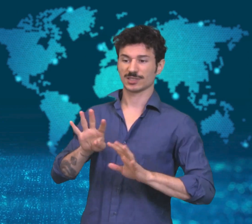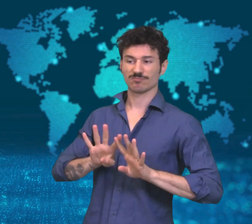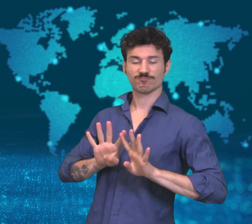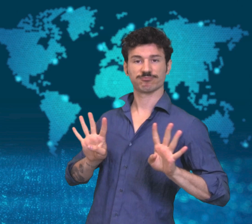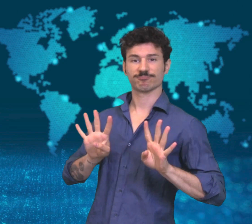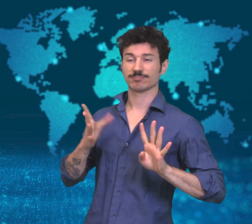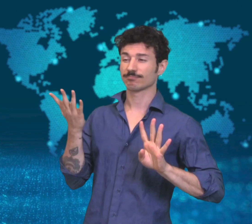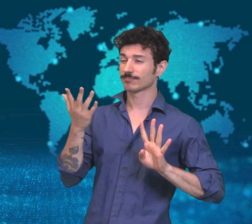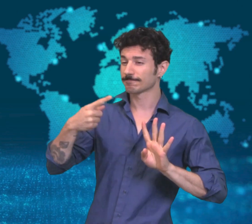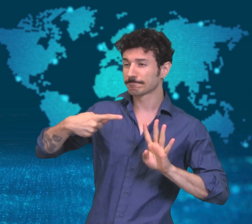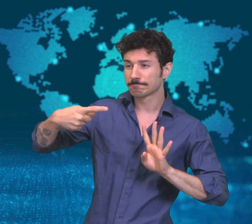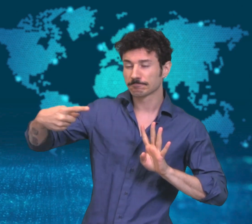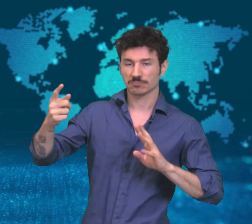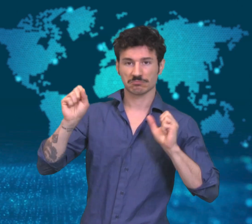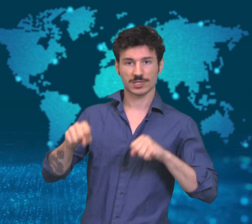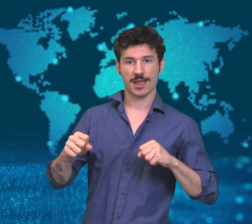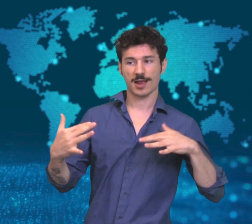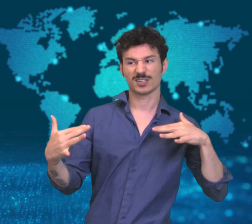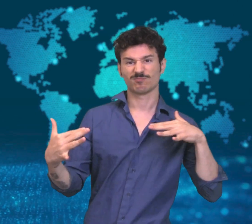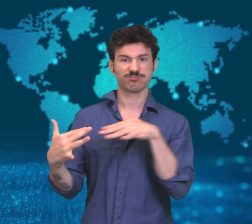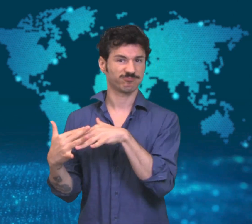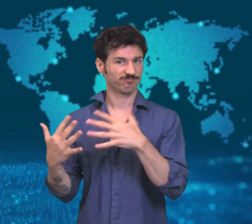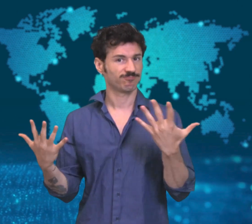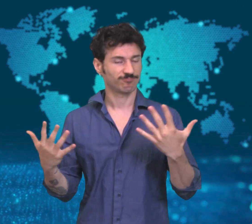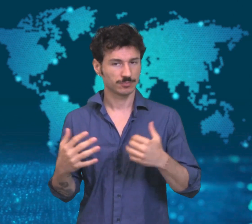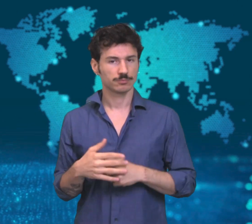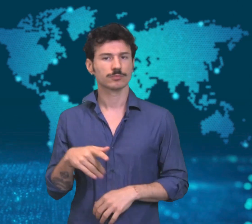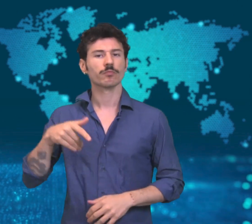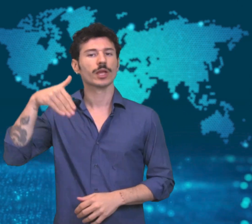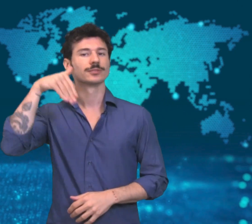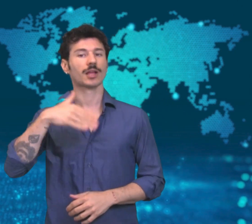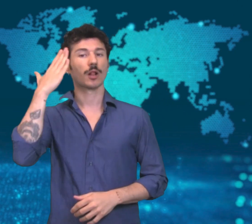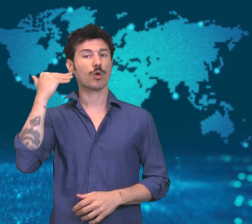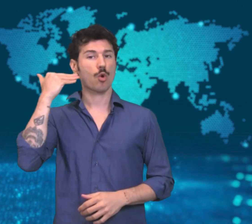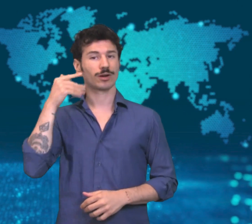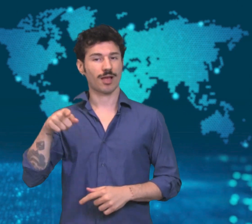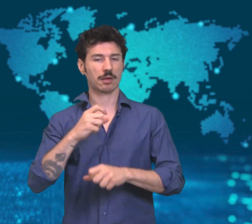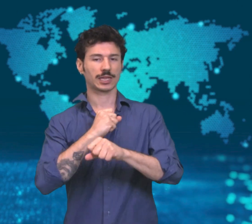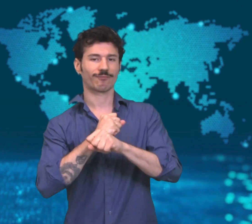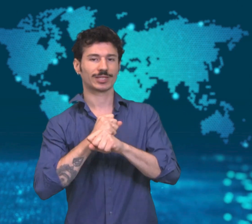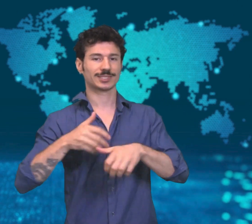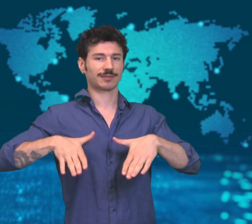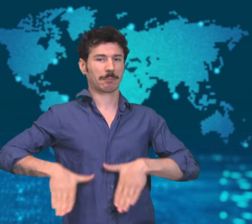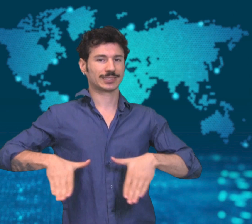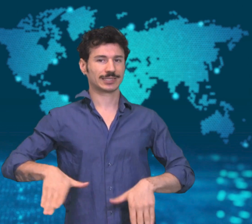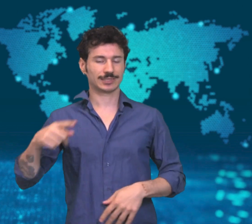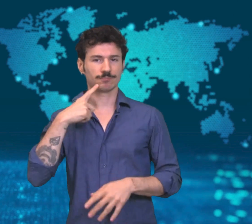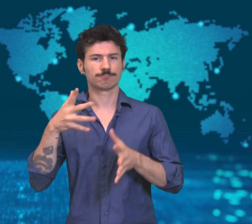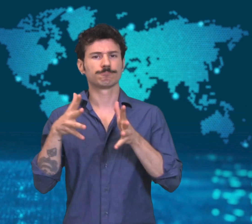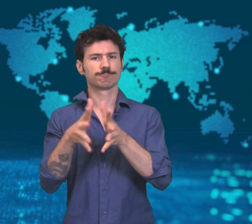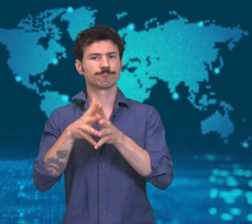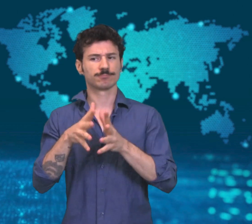against South Korea. The South Korean Defense Ministry said it was